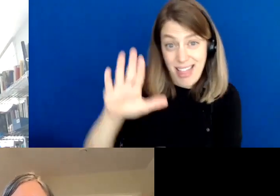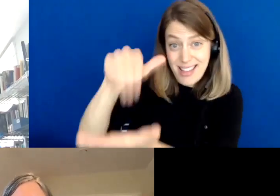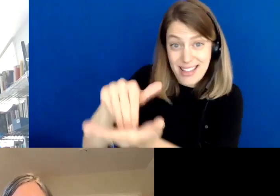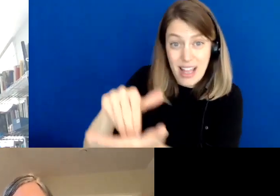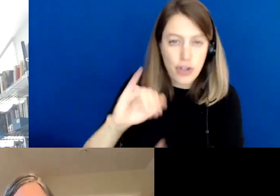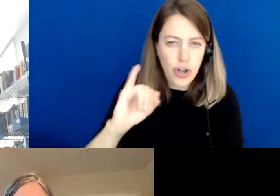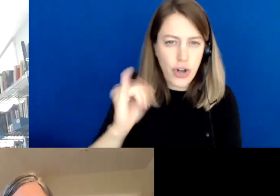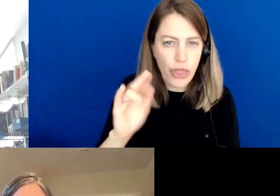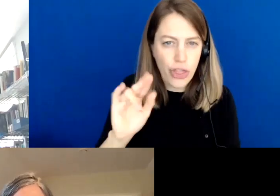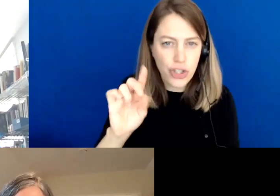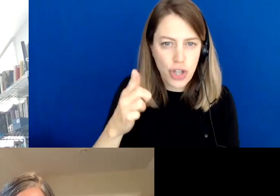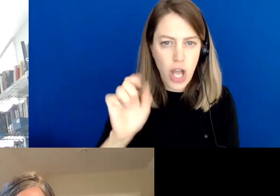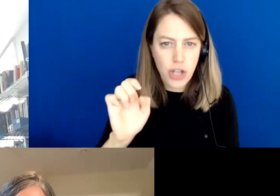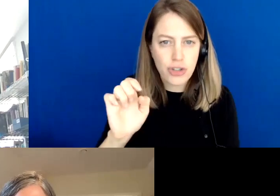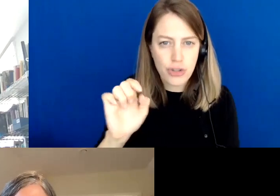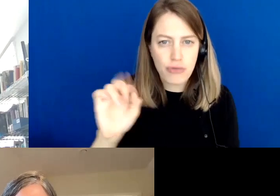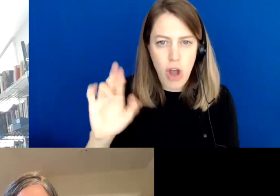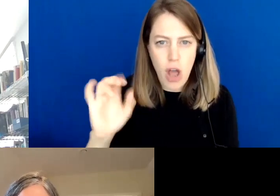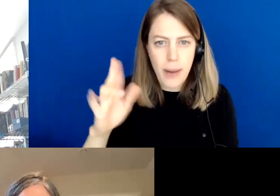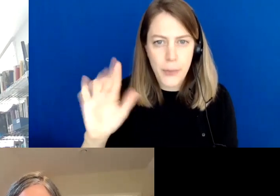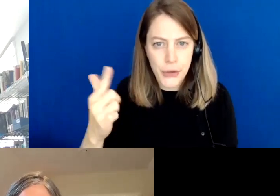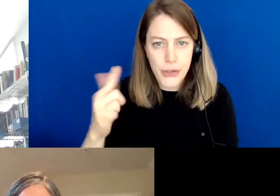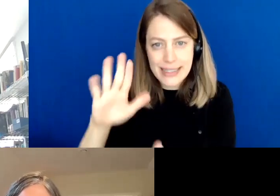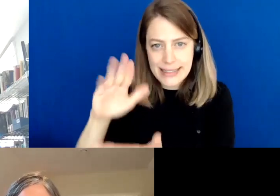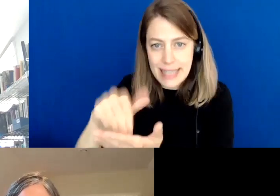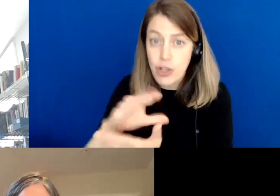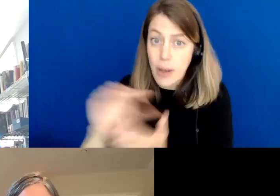the defenders of the Judge Rotenberg Center really